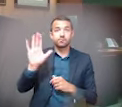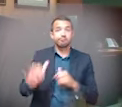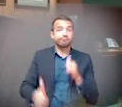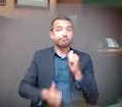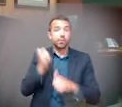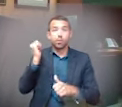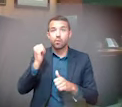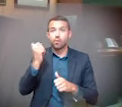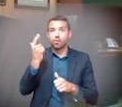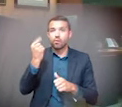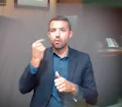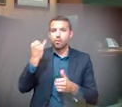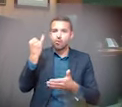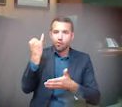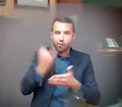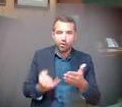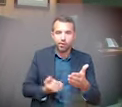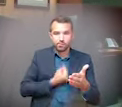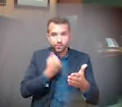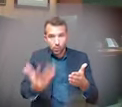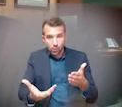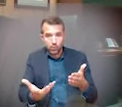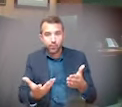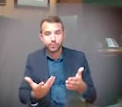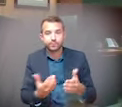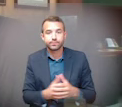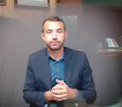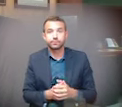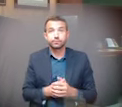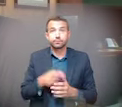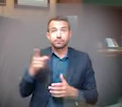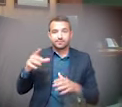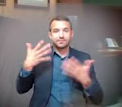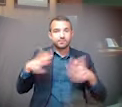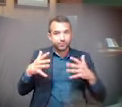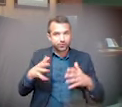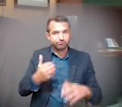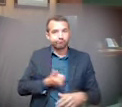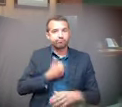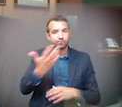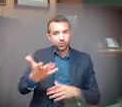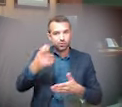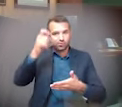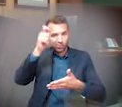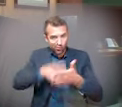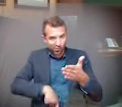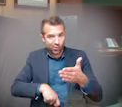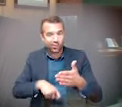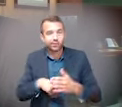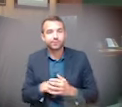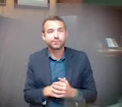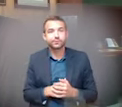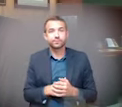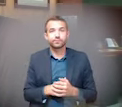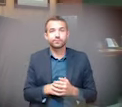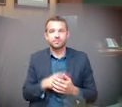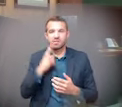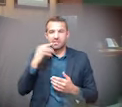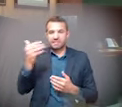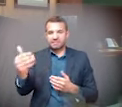And LeDerick has written a poem that he will be sharing and performing